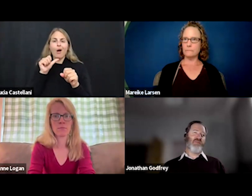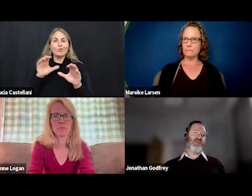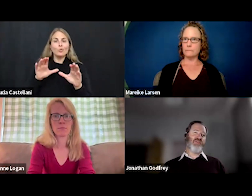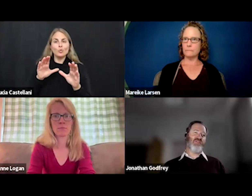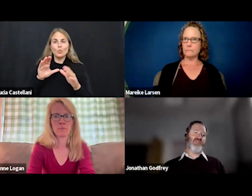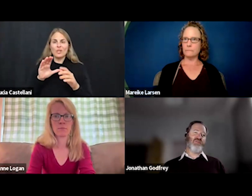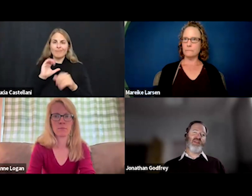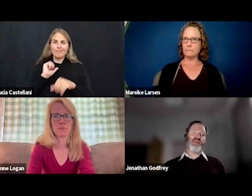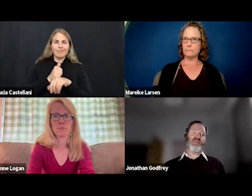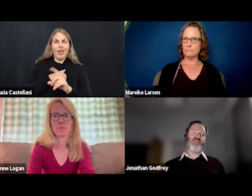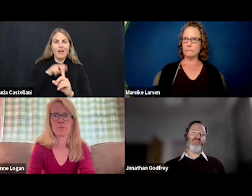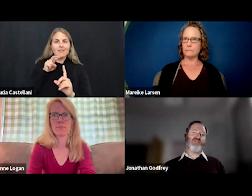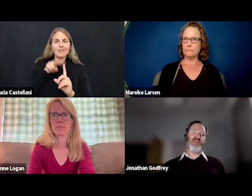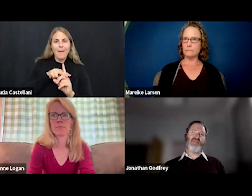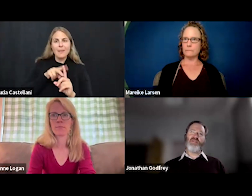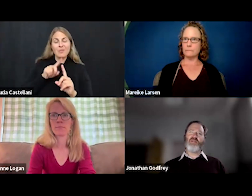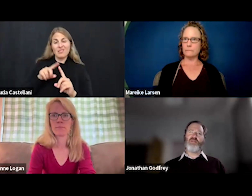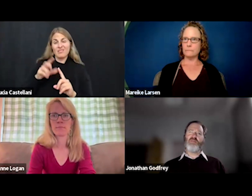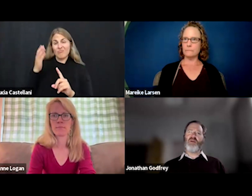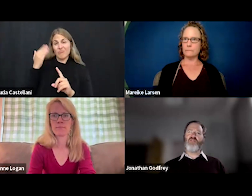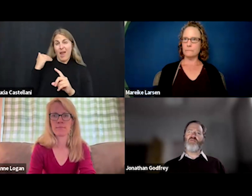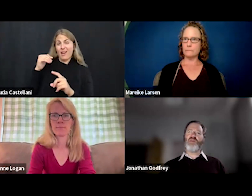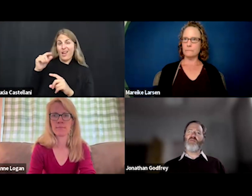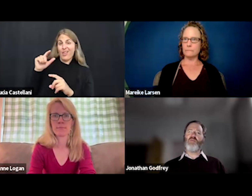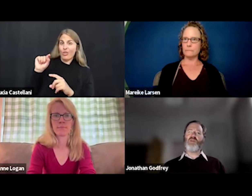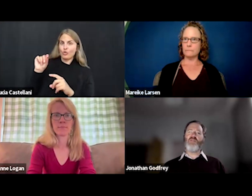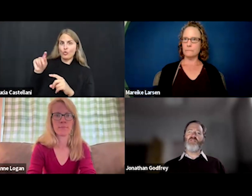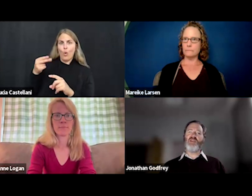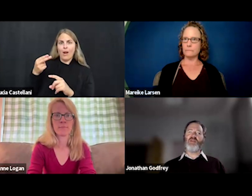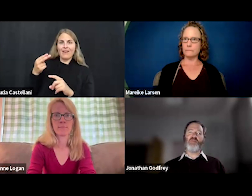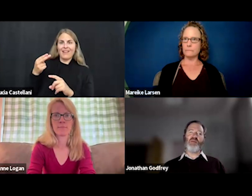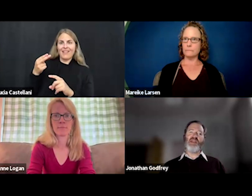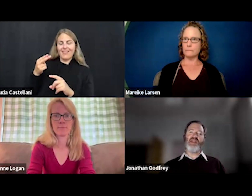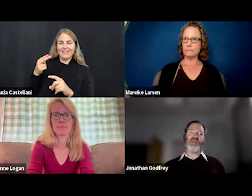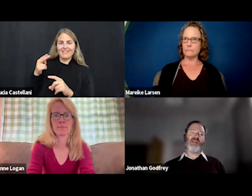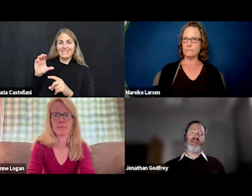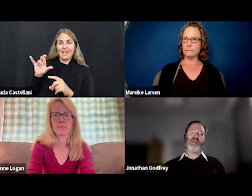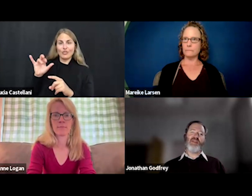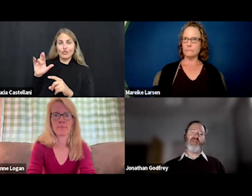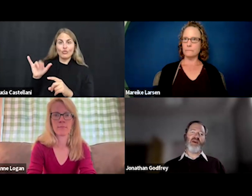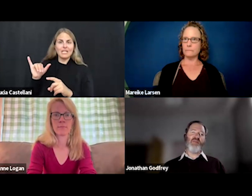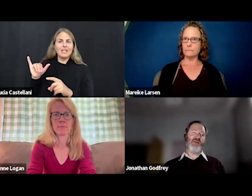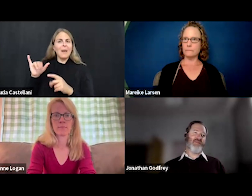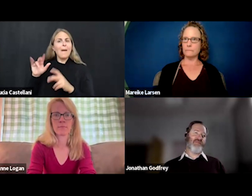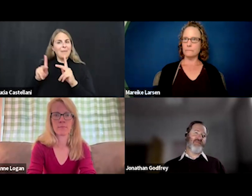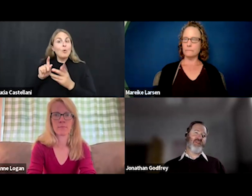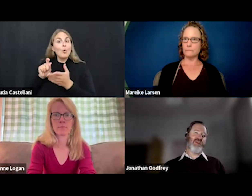because in the 20th century, most people were using pen and paper.